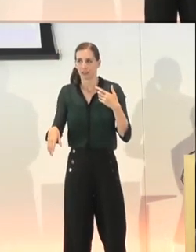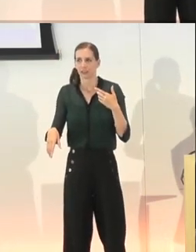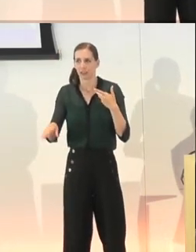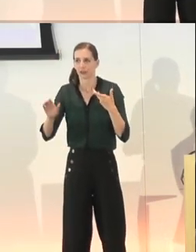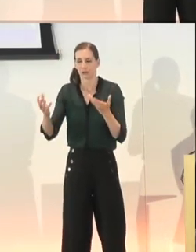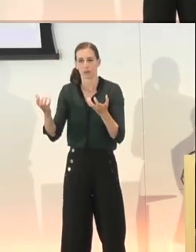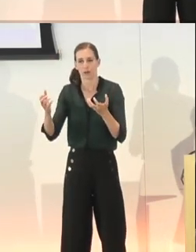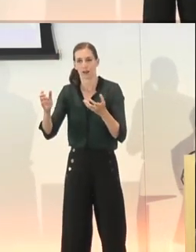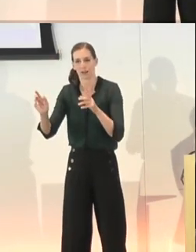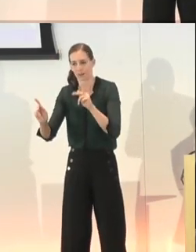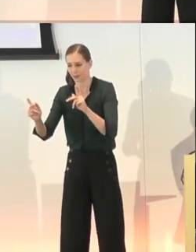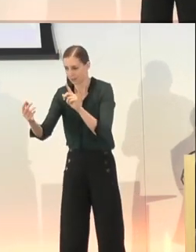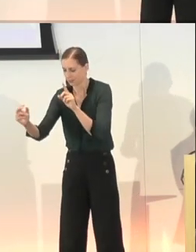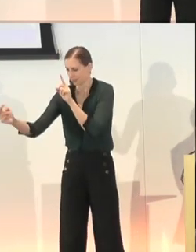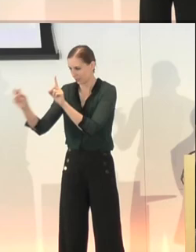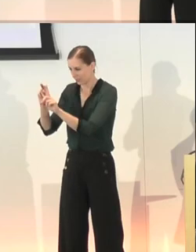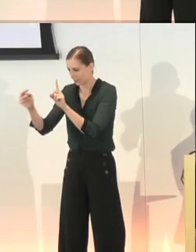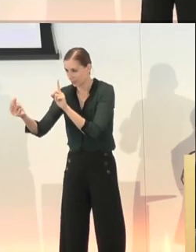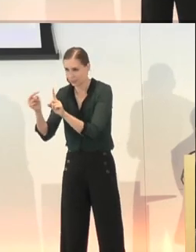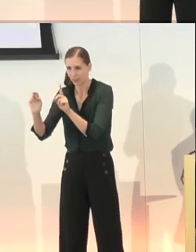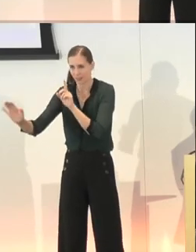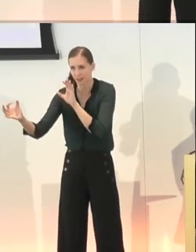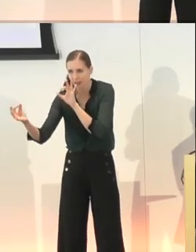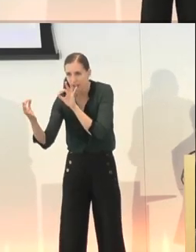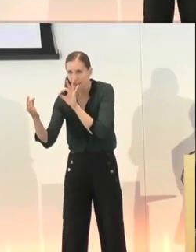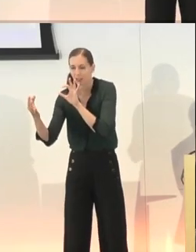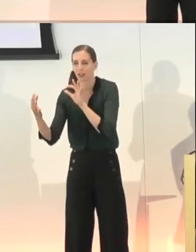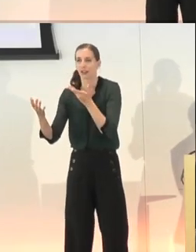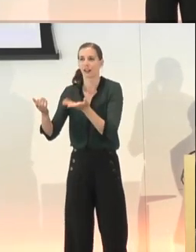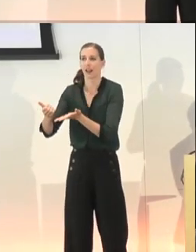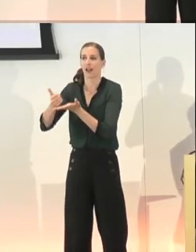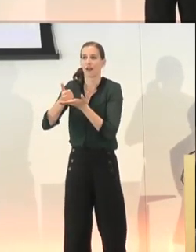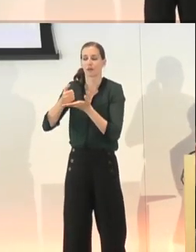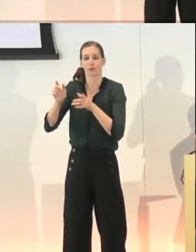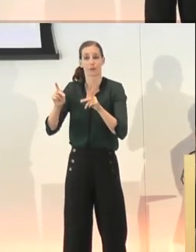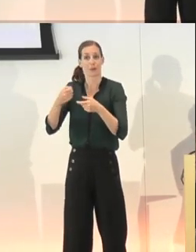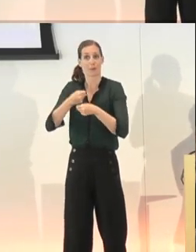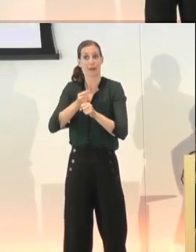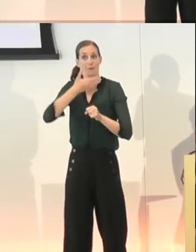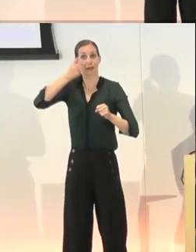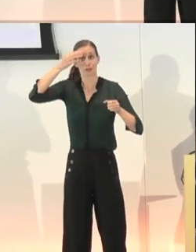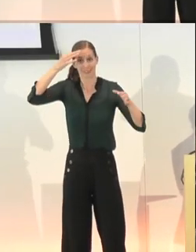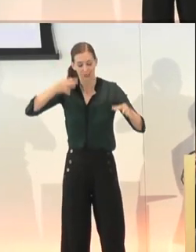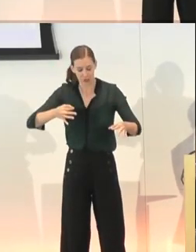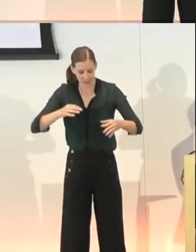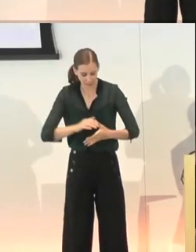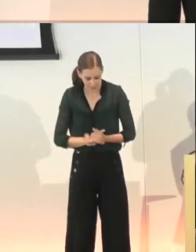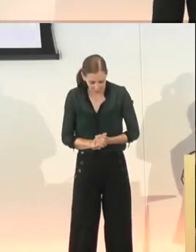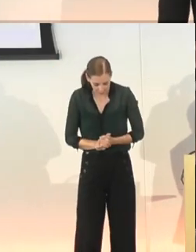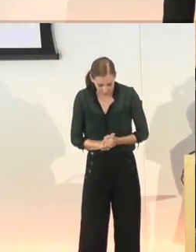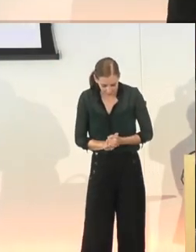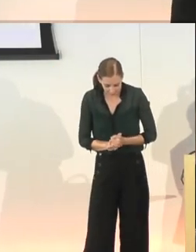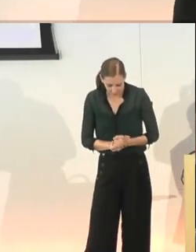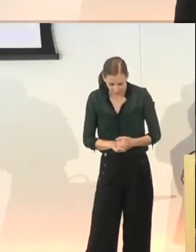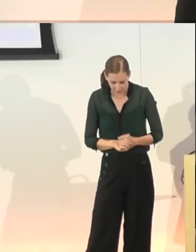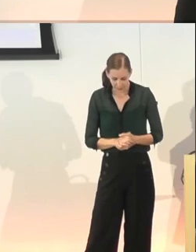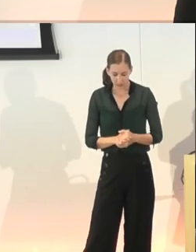make a better decision. These three examples came from a lab we ran last year teaching people around